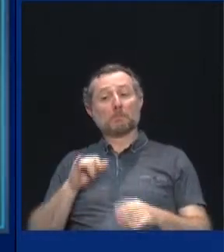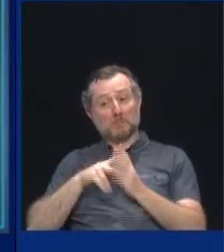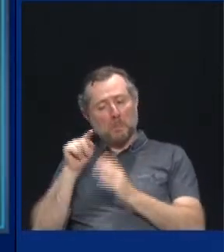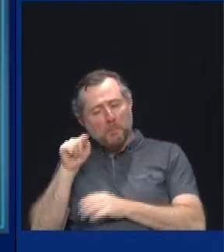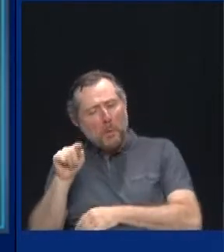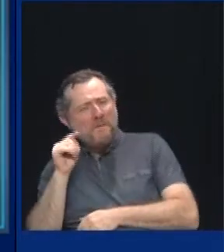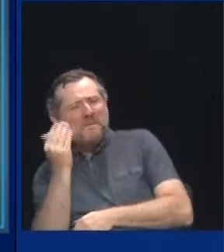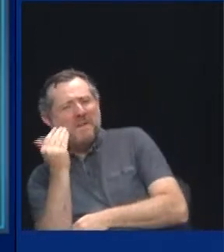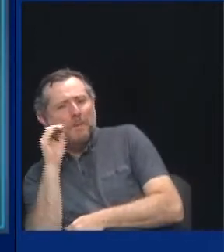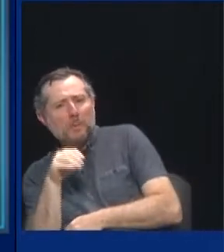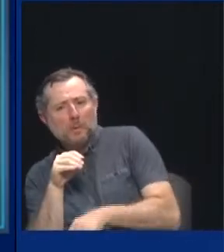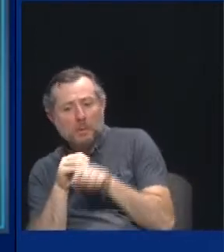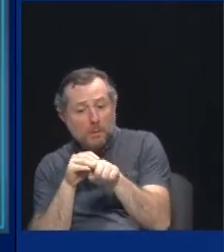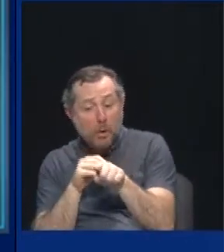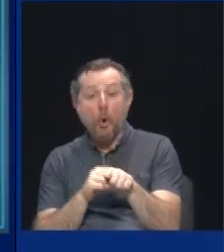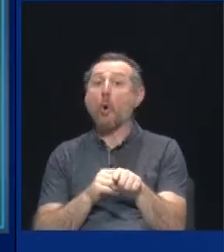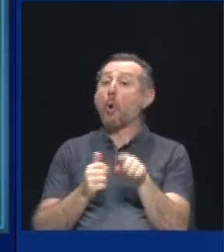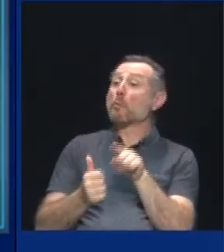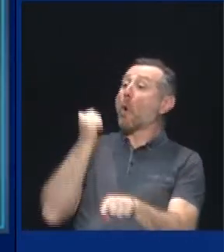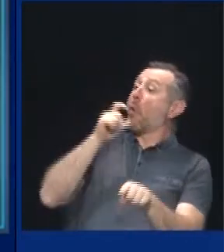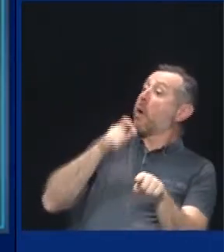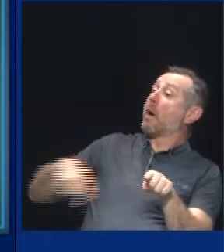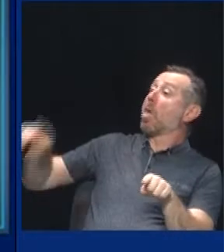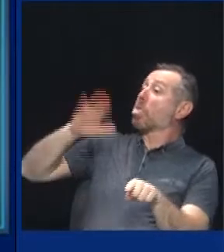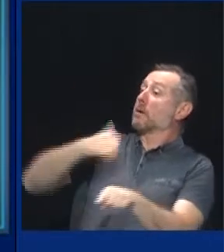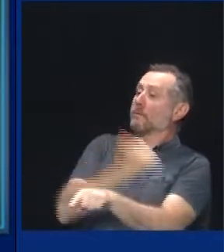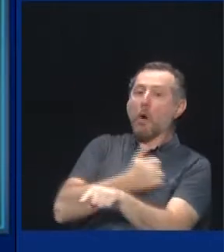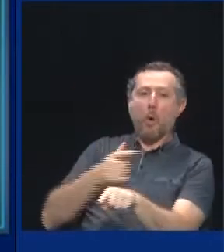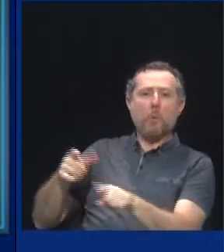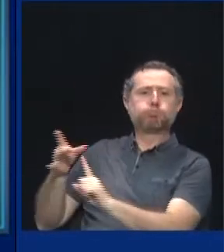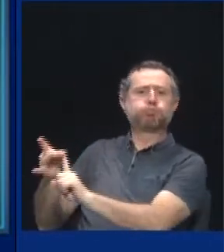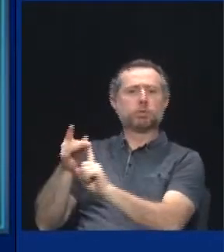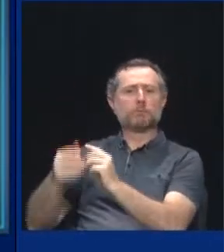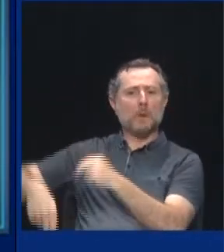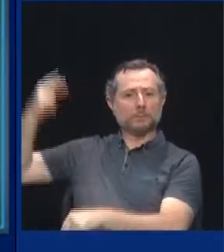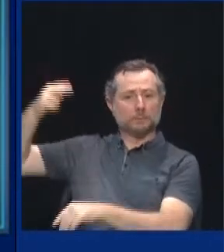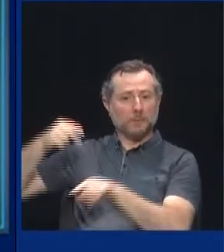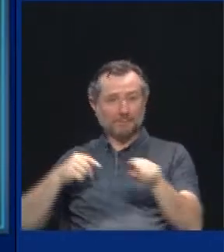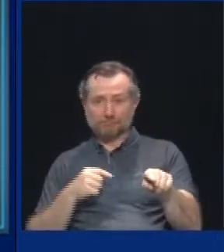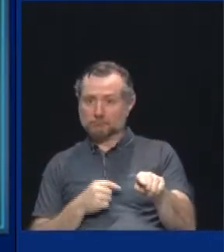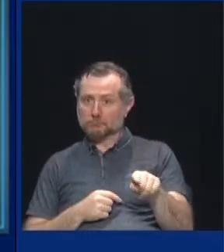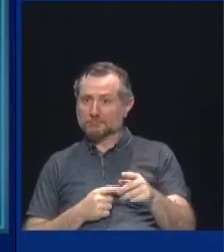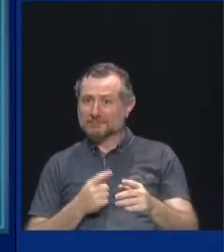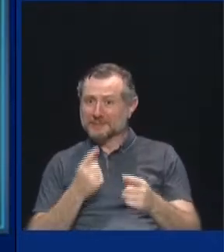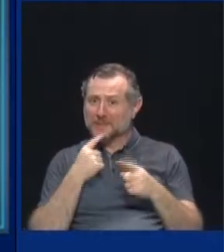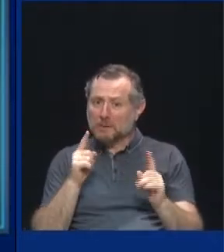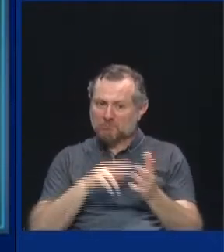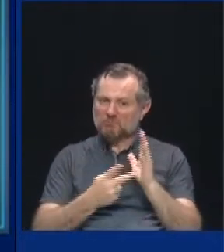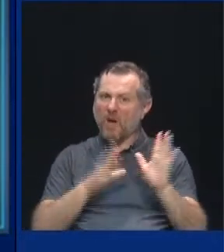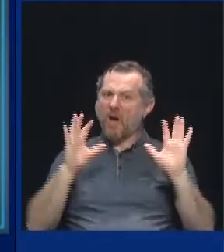THE COVID DELTA VARIANT. THINK ABOUT THAT. ONLY .15 OF THE PEOPLE WHO